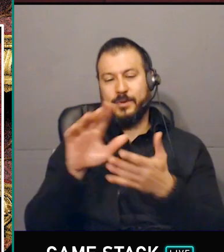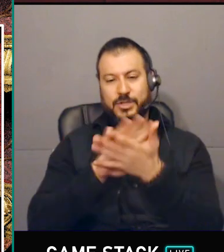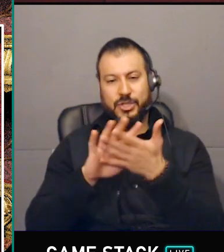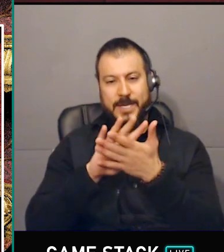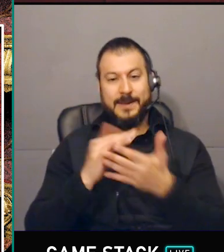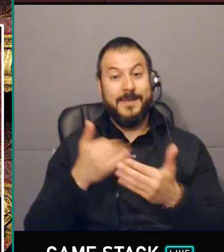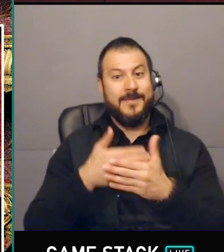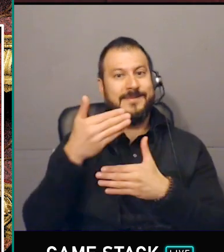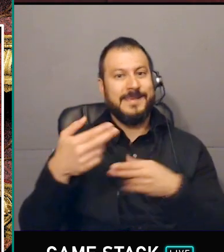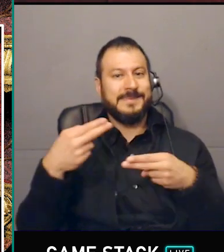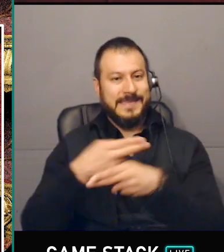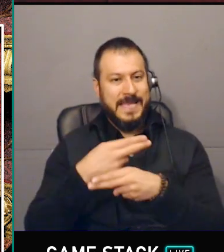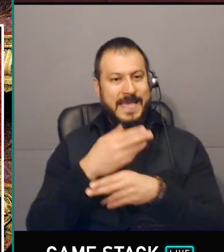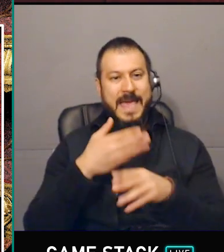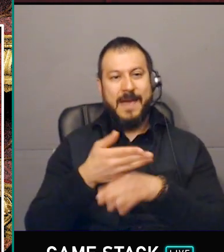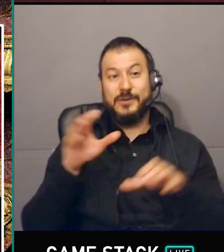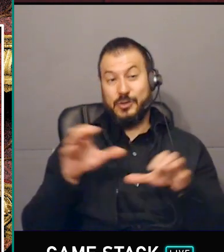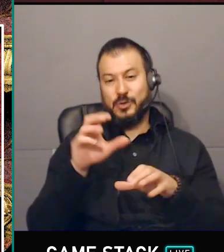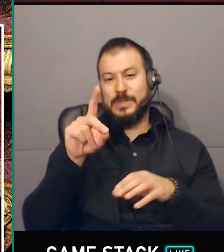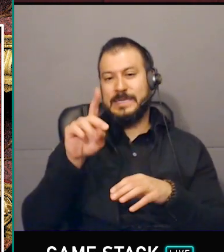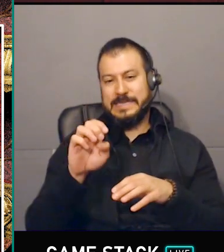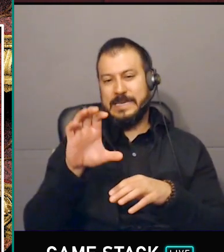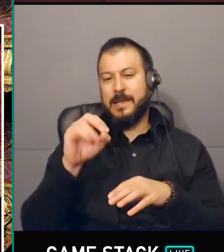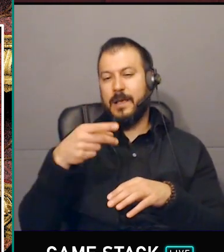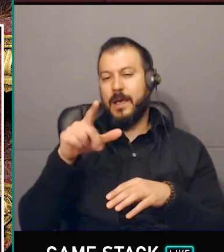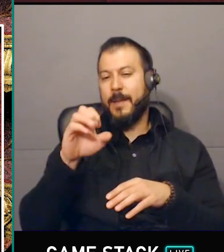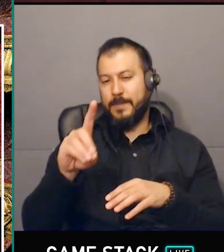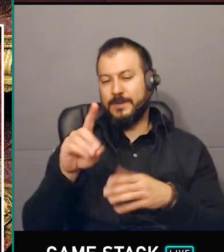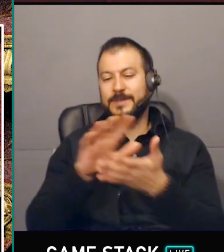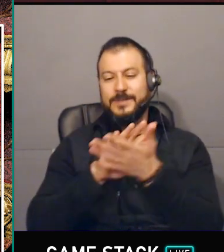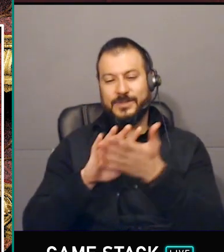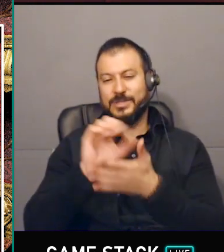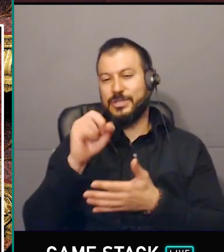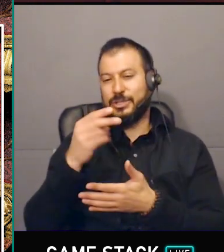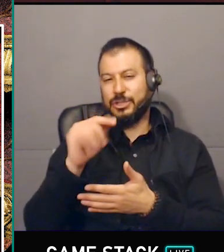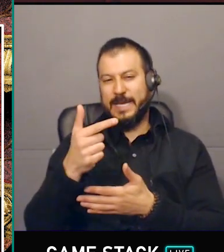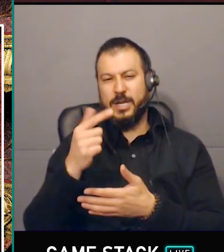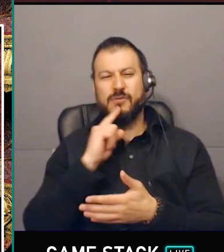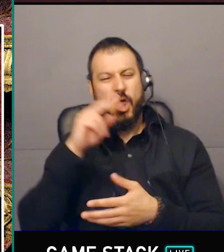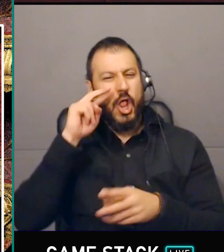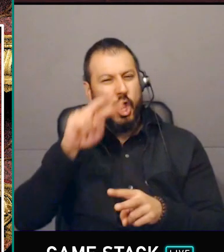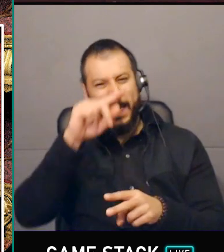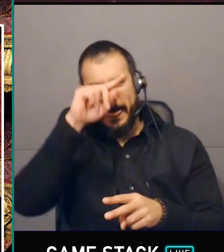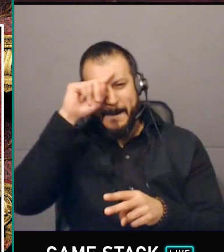I show after we do decoupled shading, and particularly take a look at the black speckles that are here,